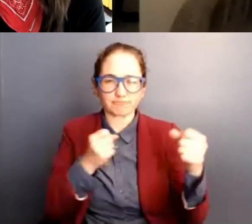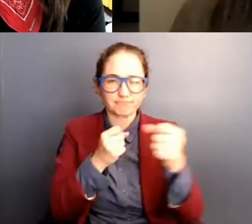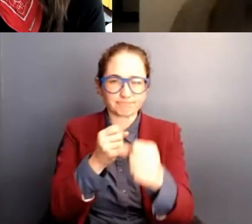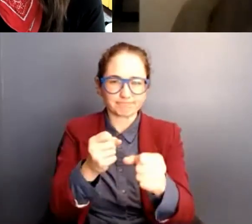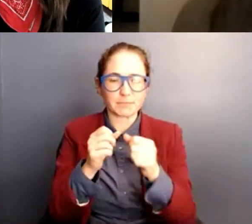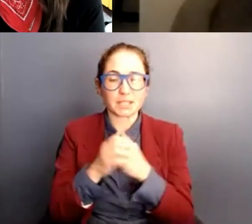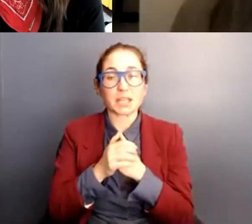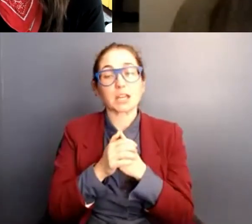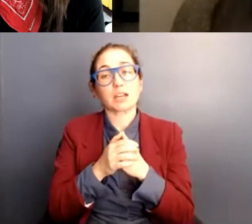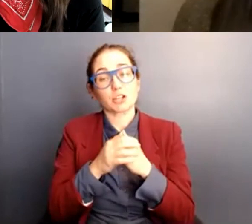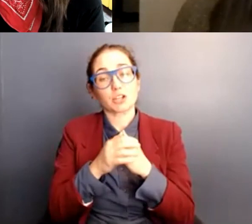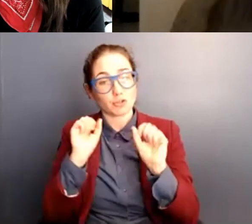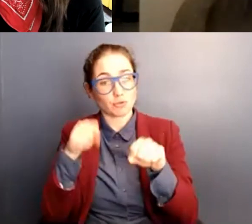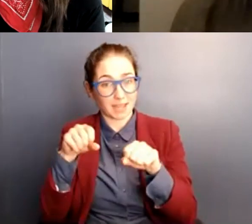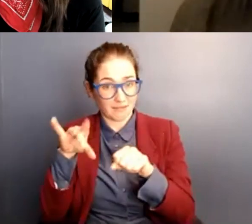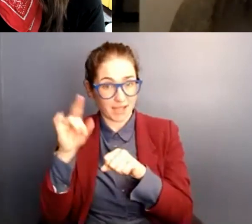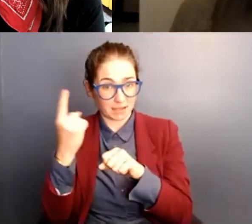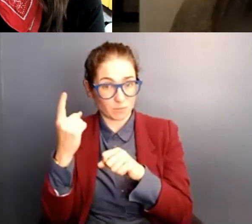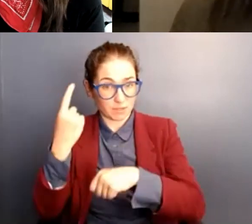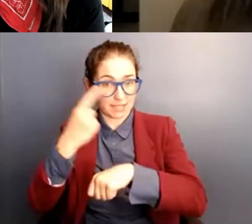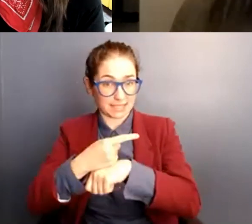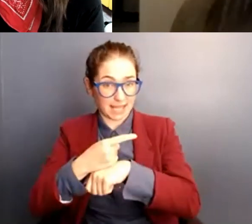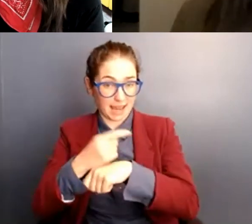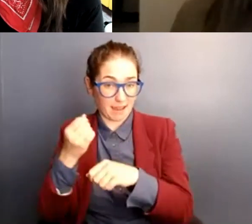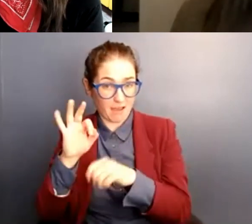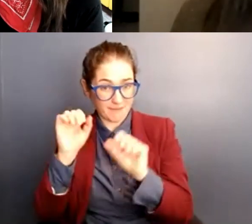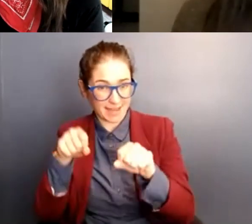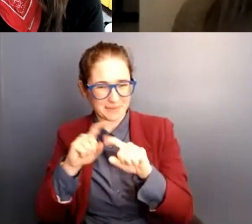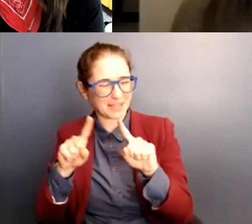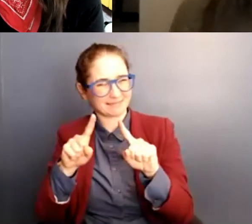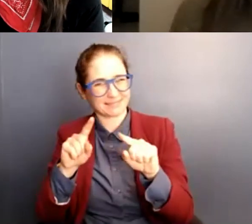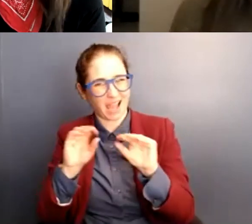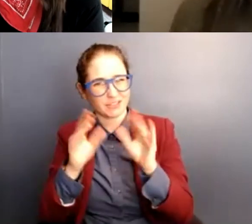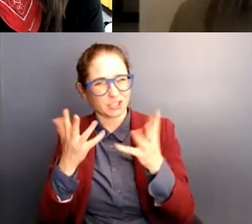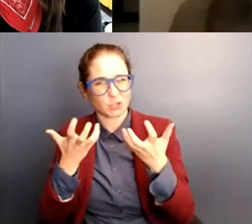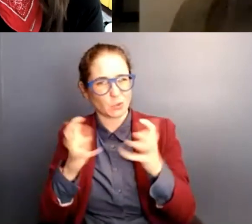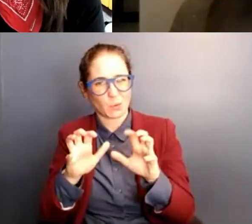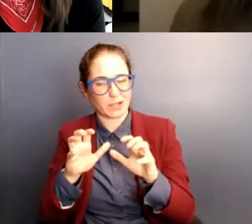You can find somebody even the day of if you need it, but obviously don't want to rely on that. And you don't need that